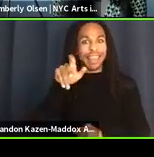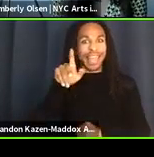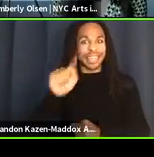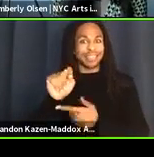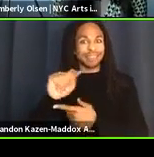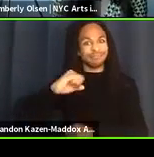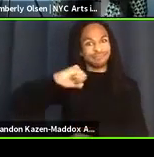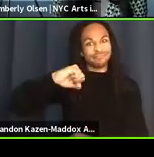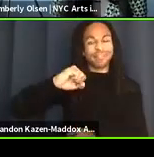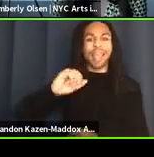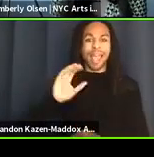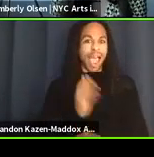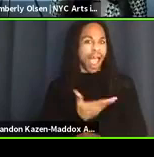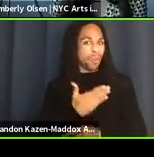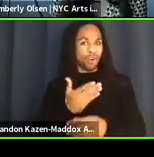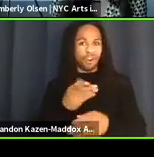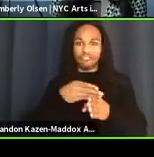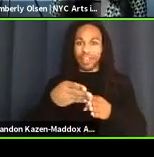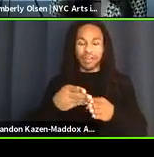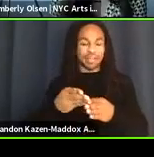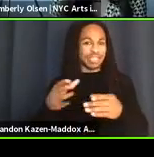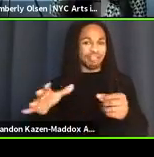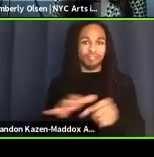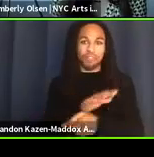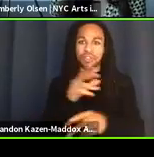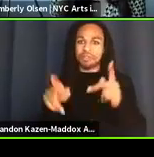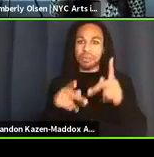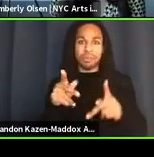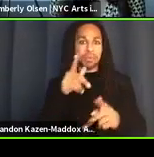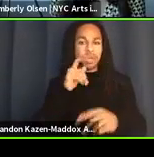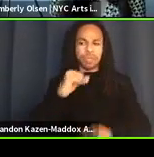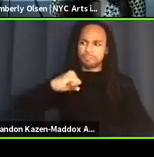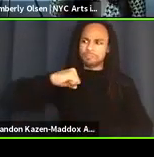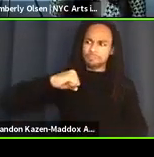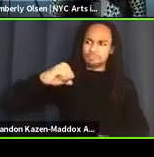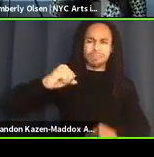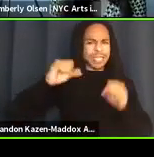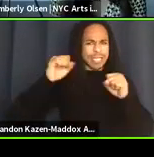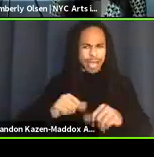We all acknowledge how difficult it is to be quarantined at home, but what we saw was